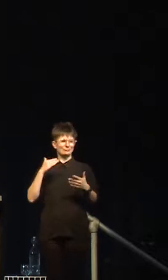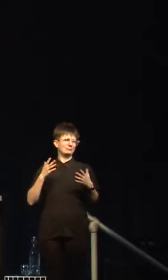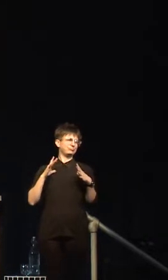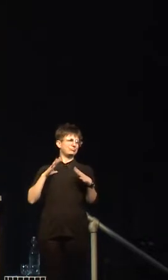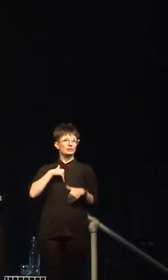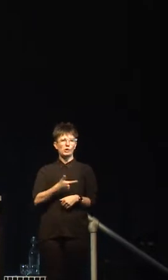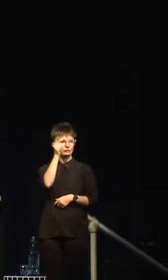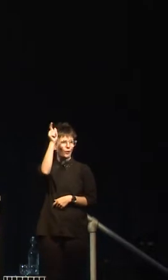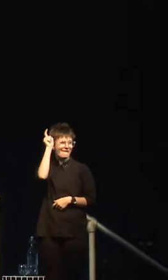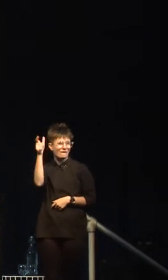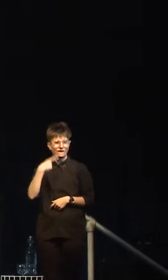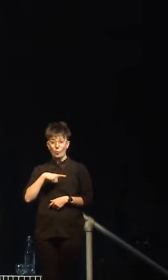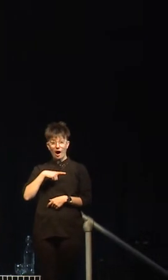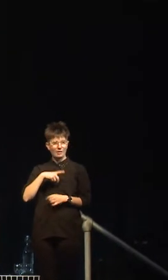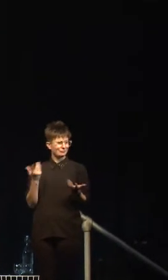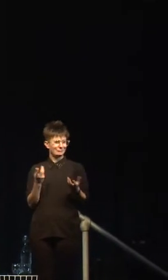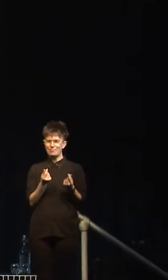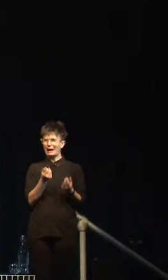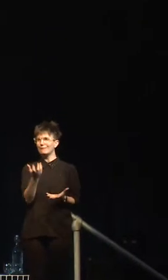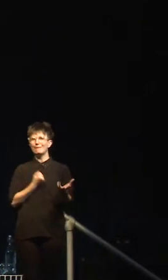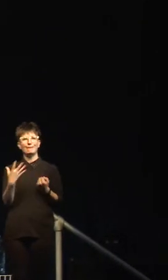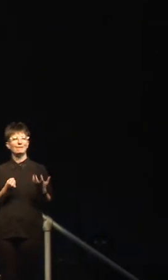is a function of constraints. And before I was a politician I was in business